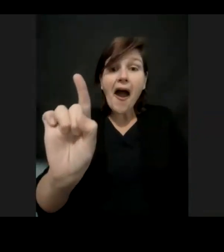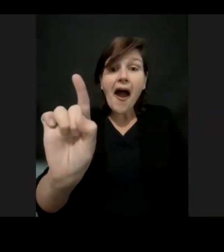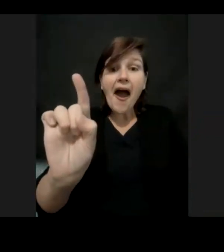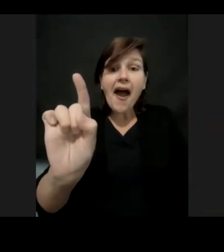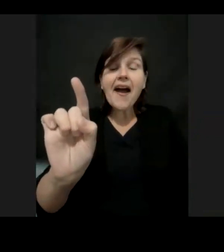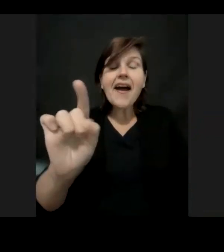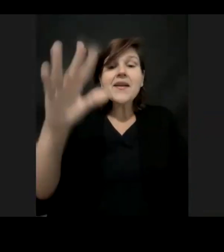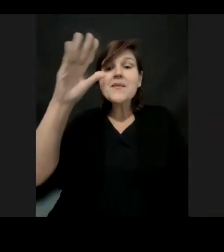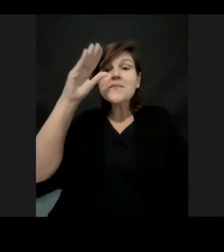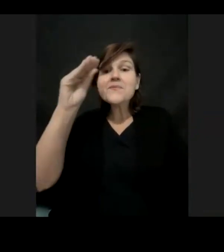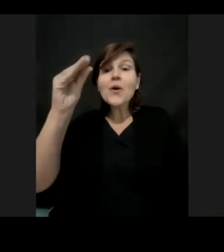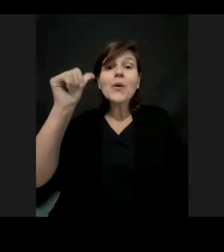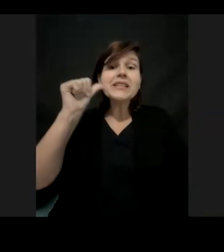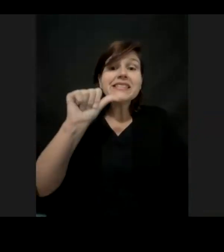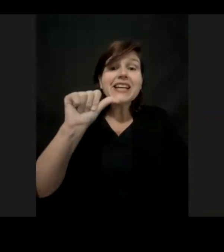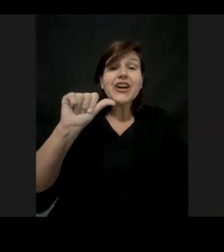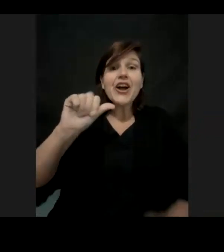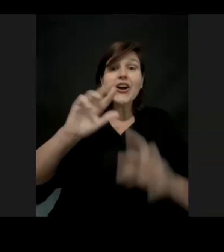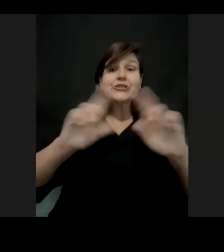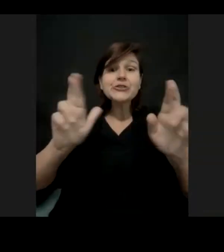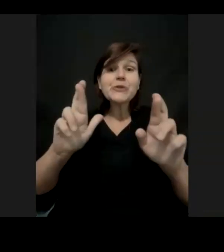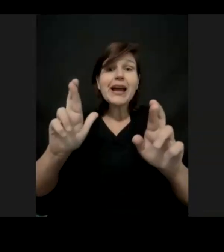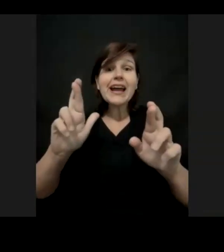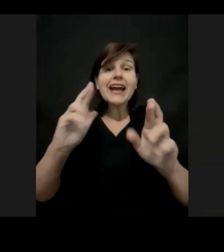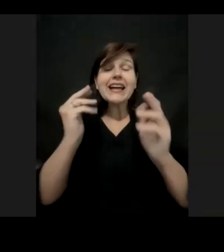Here we go, watch the screen! Here it comes!